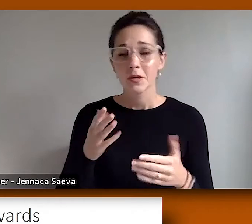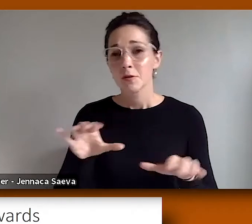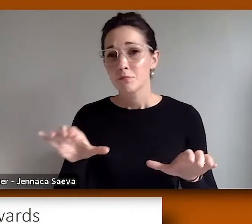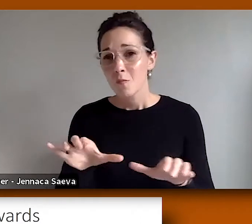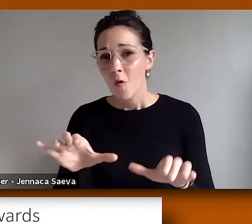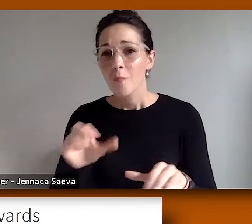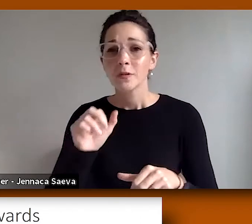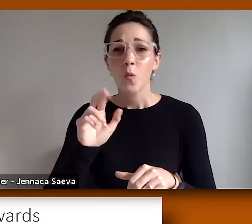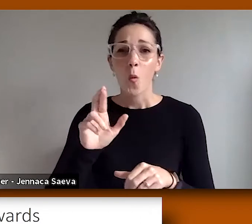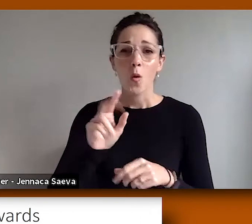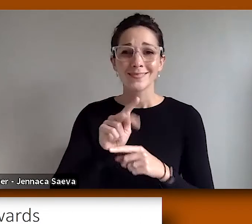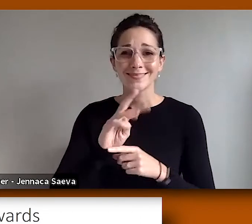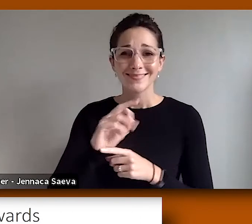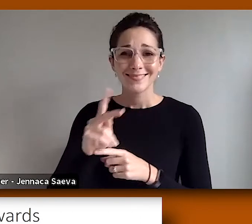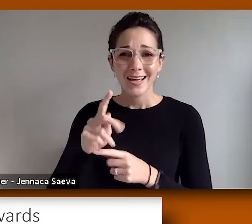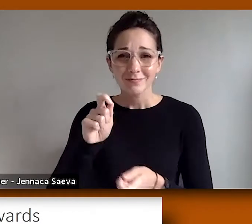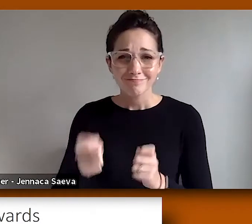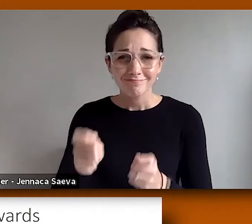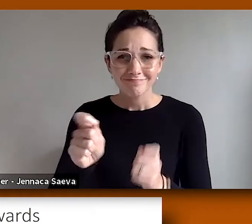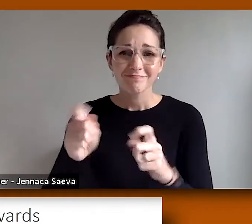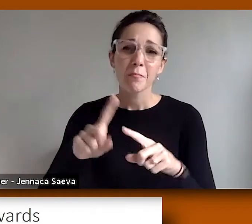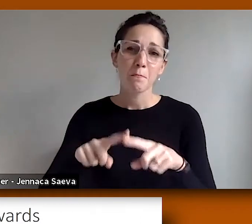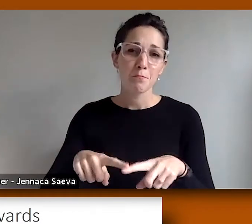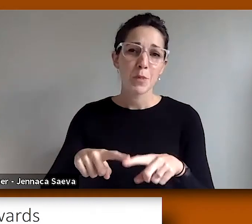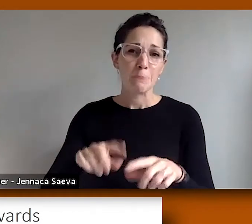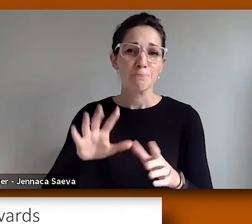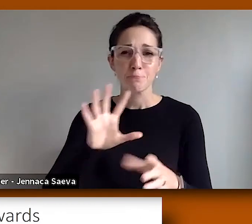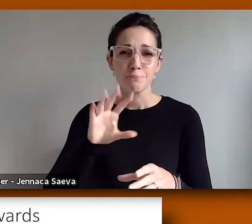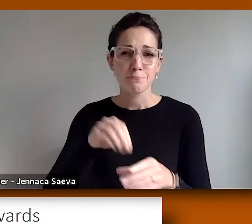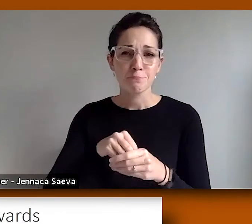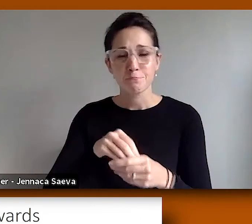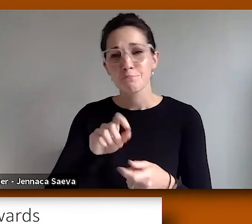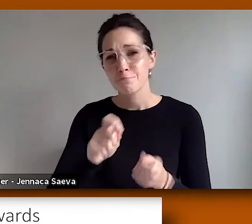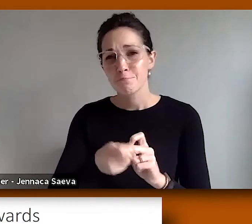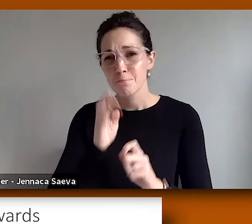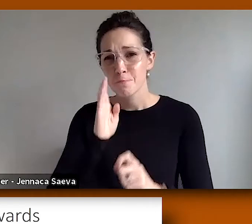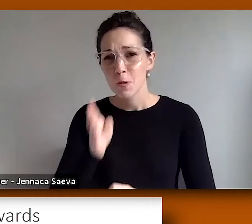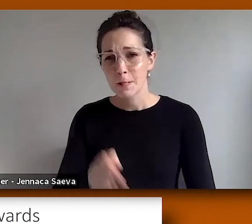or task modifications, as well as financial changes.